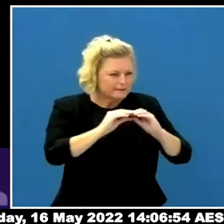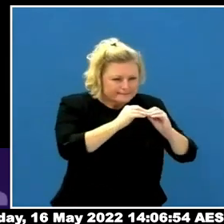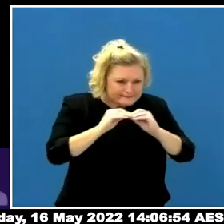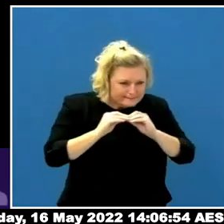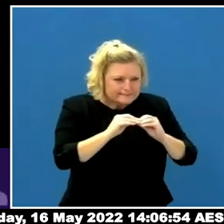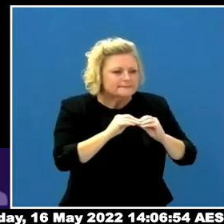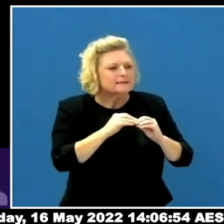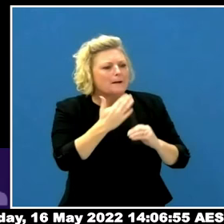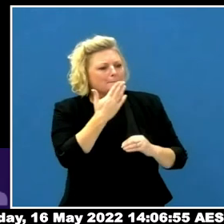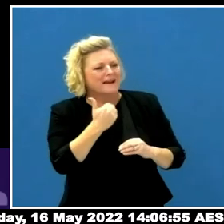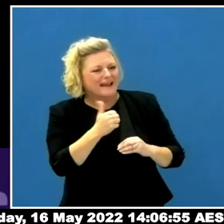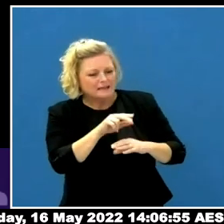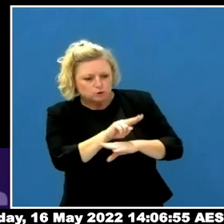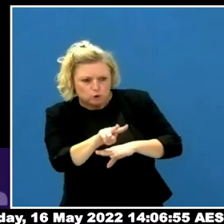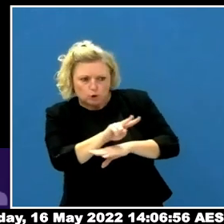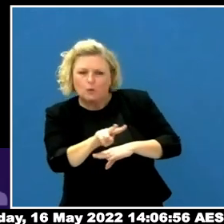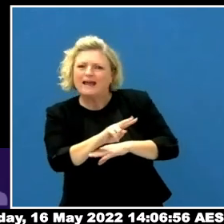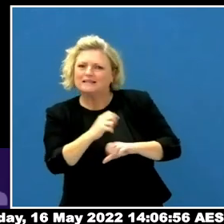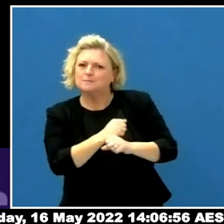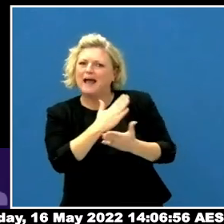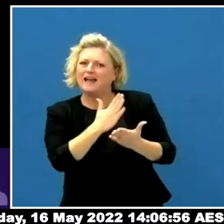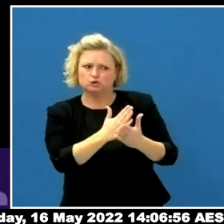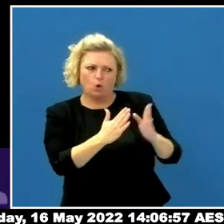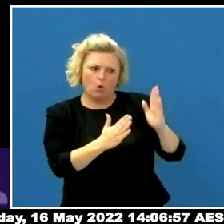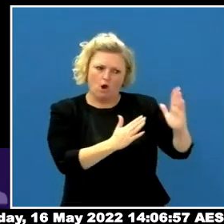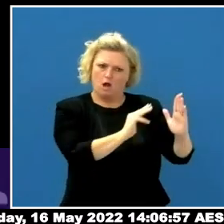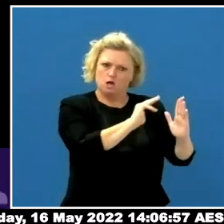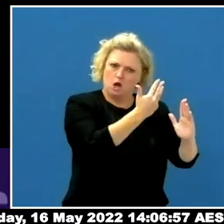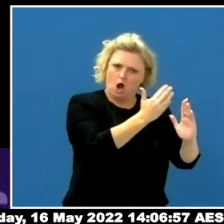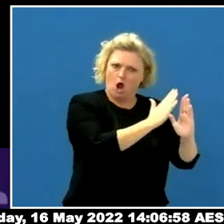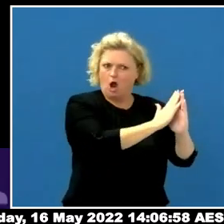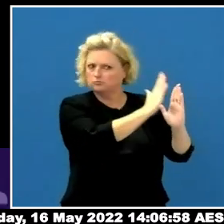C-section might be put back, so I'll contact you if anything goes wrong."